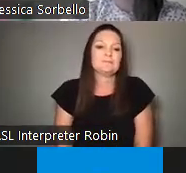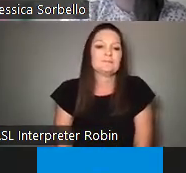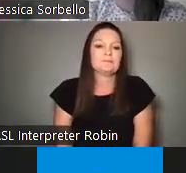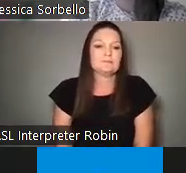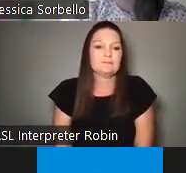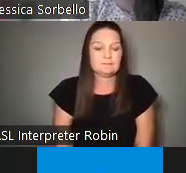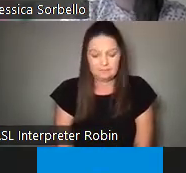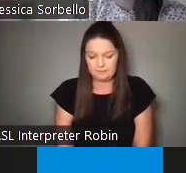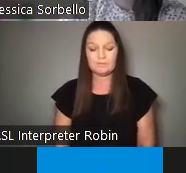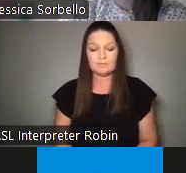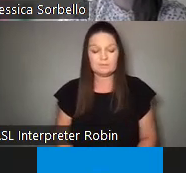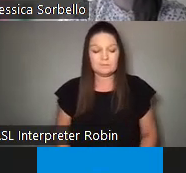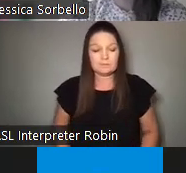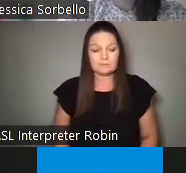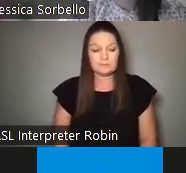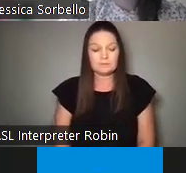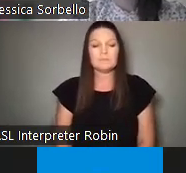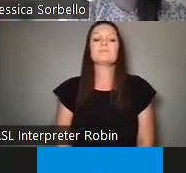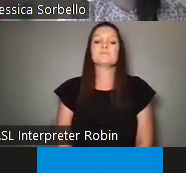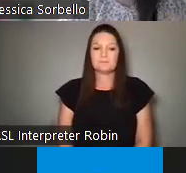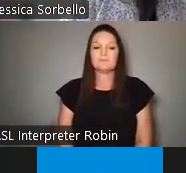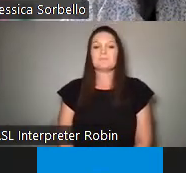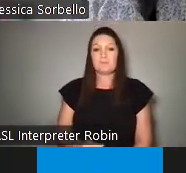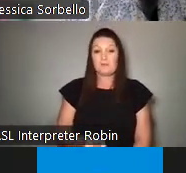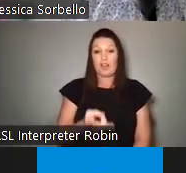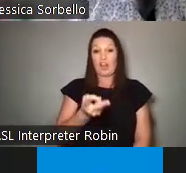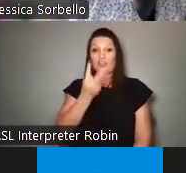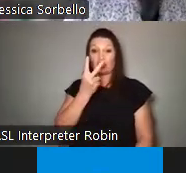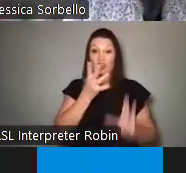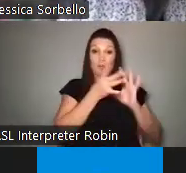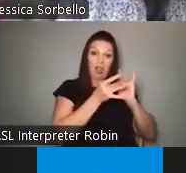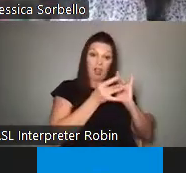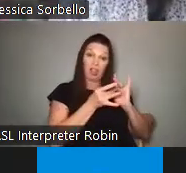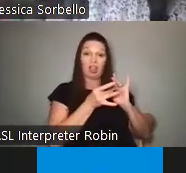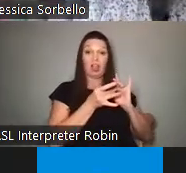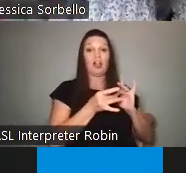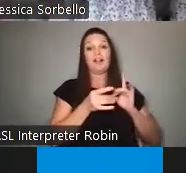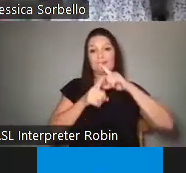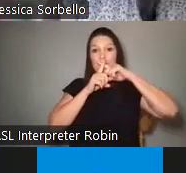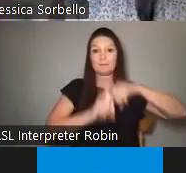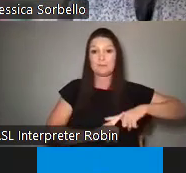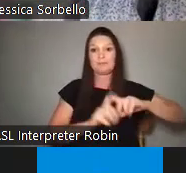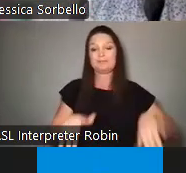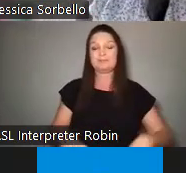safety. I have two more that requires some unmuting. Again, let's meet Sally. Sally works a few part time jobs and